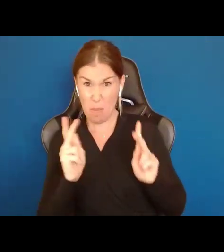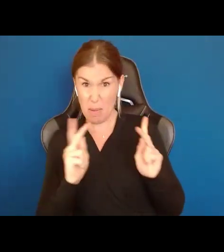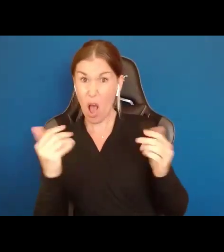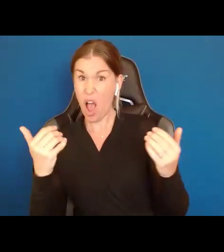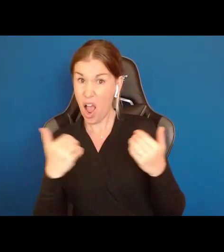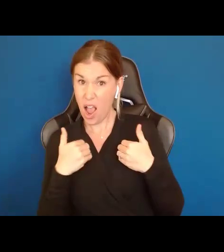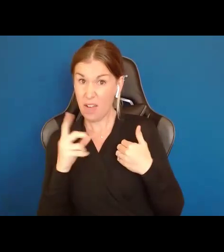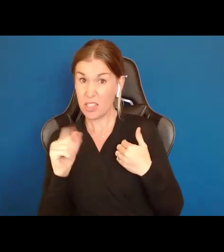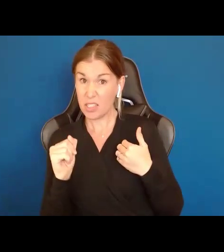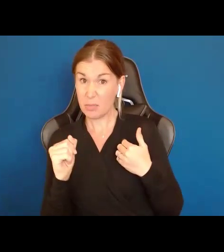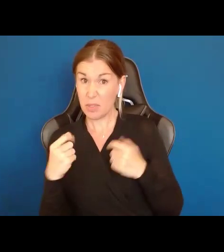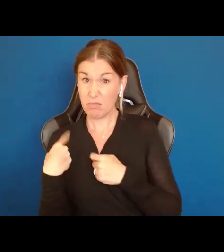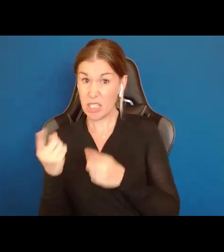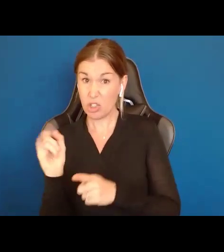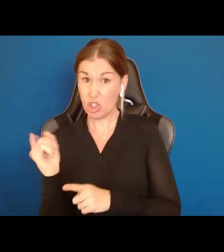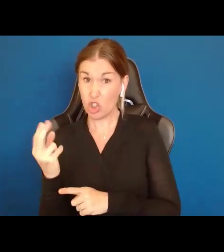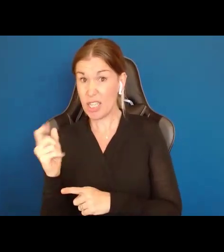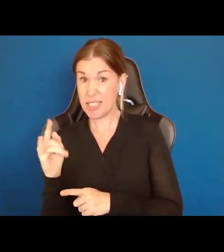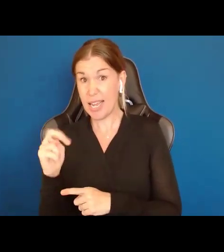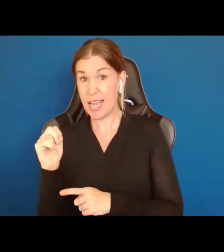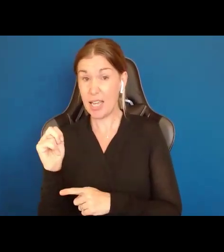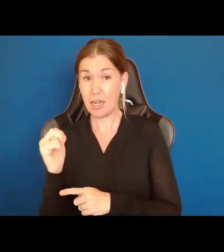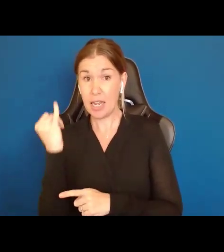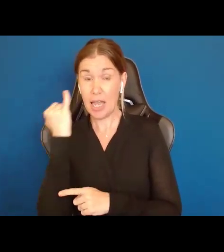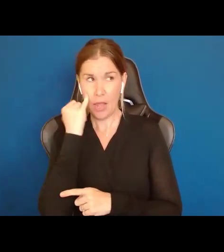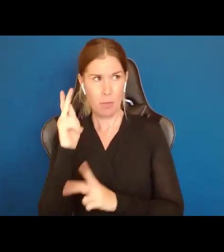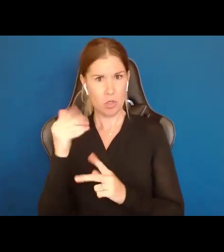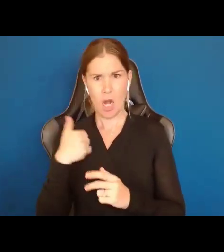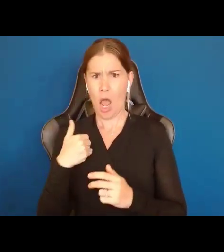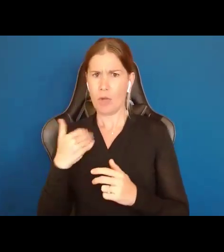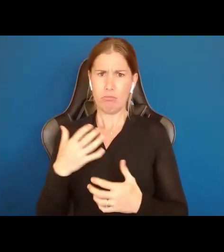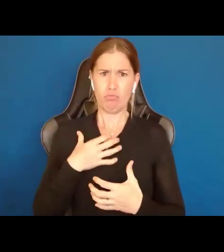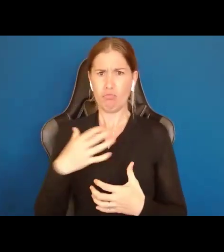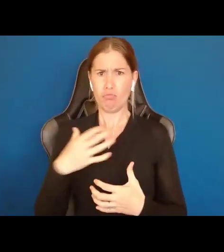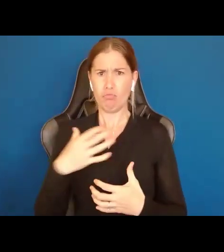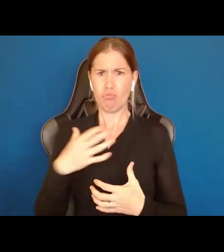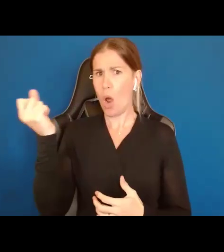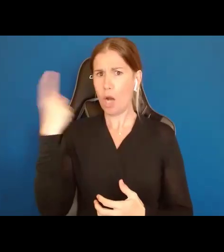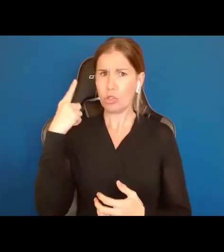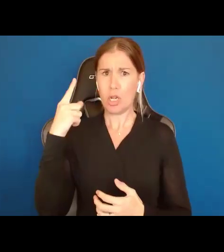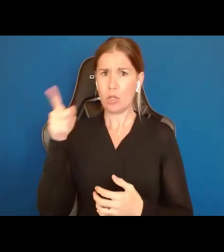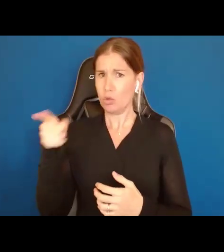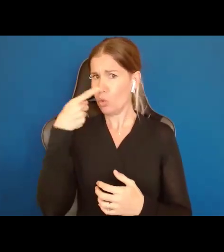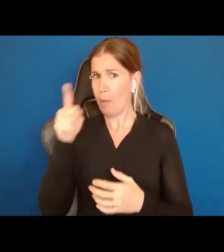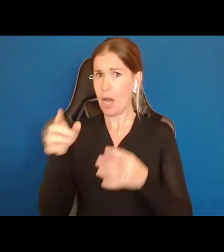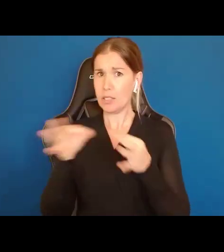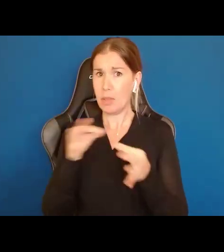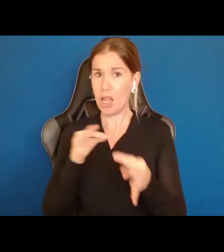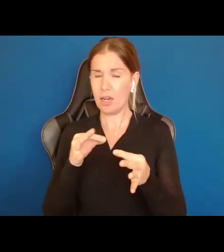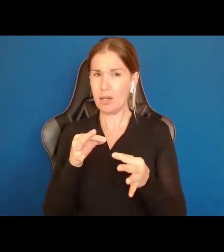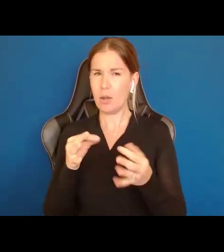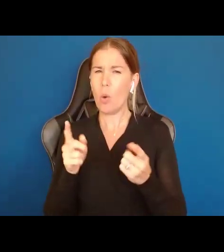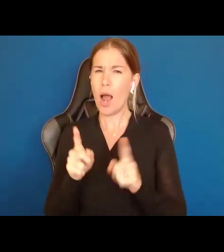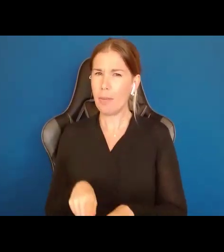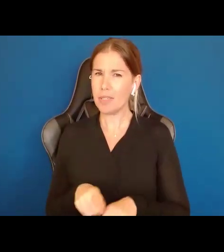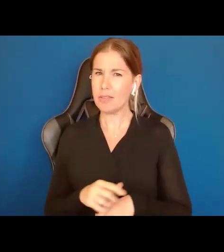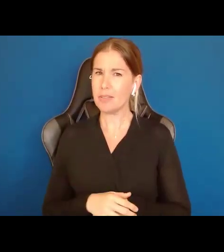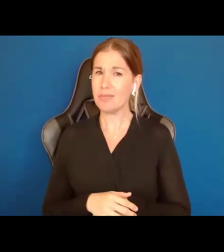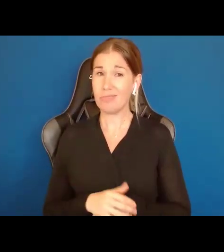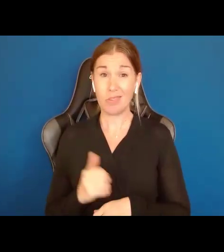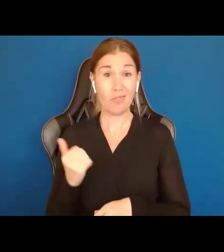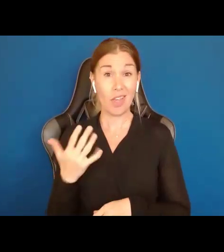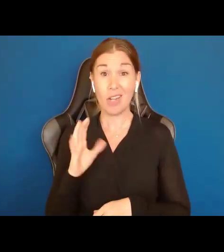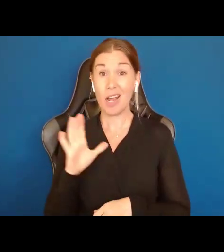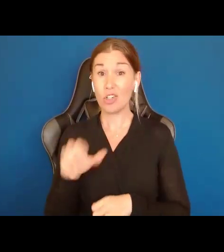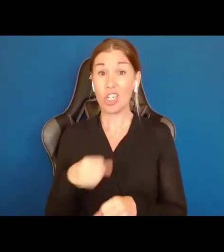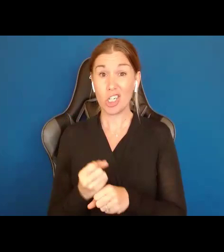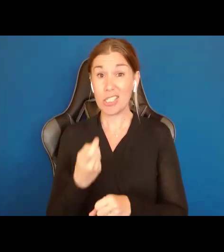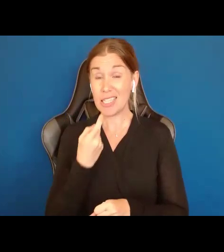ever since Justinian, if someone has the gall to say I don't understand, explain it to me, what's happened to them for 1500 years, is society has decided they cant do things.